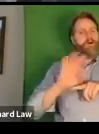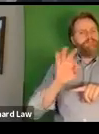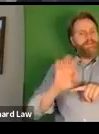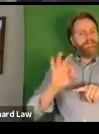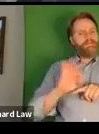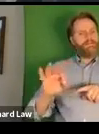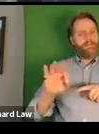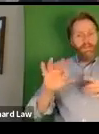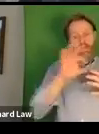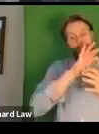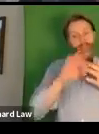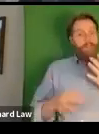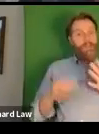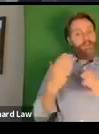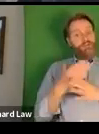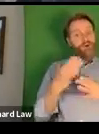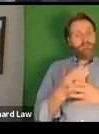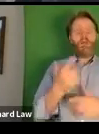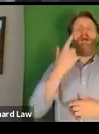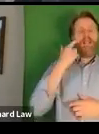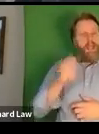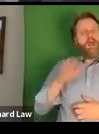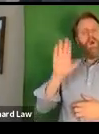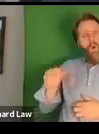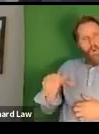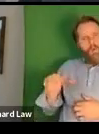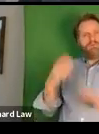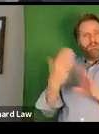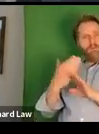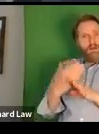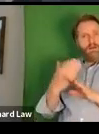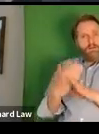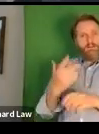able to be done from home and we're looking and we're asking the Department